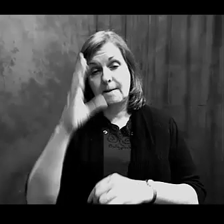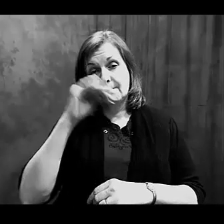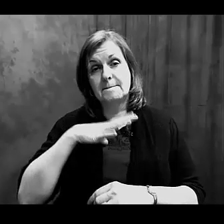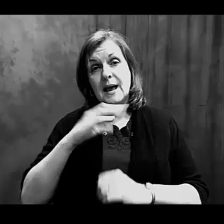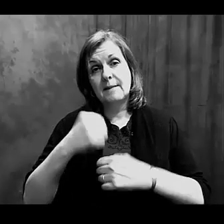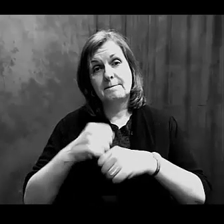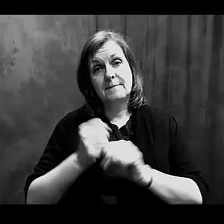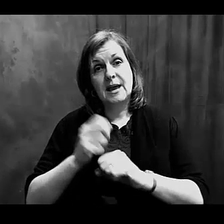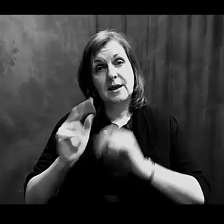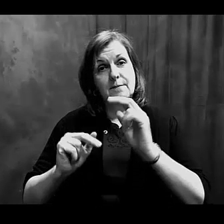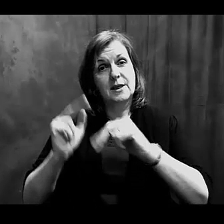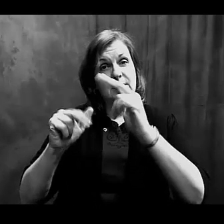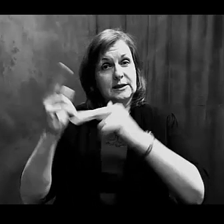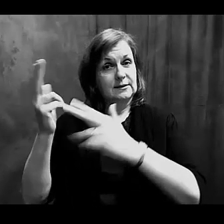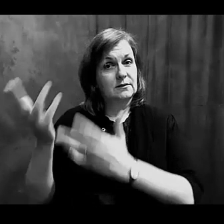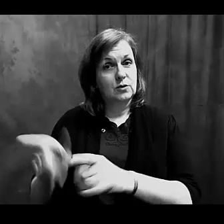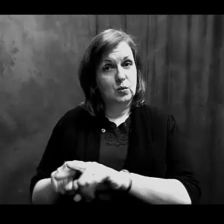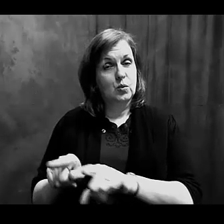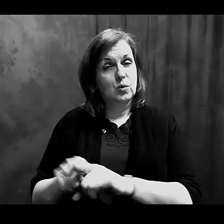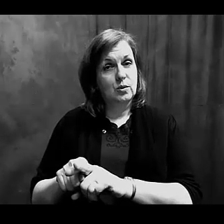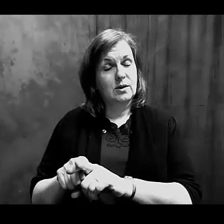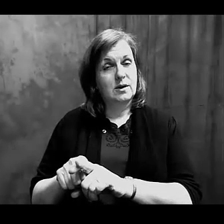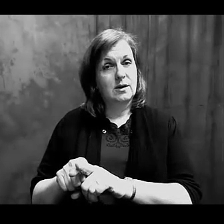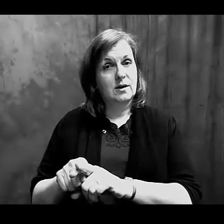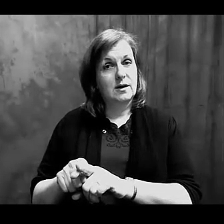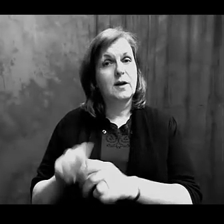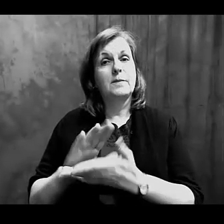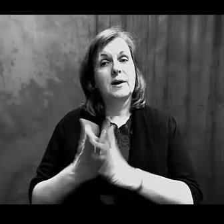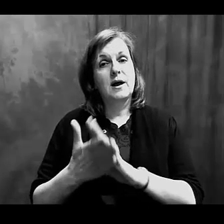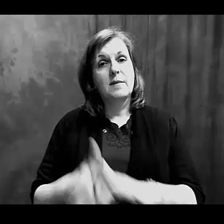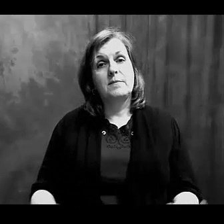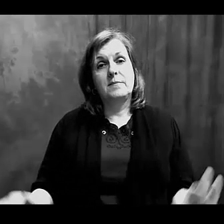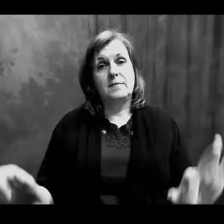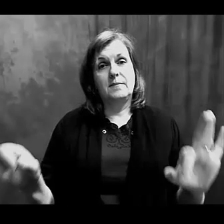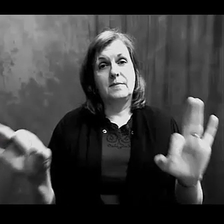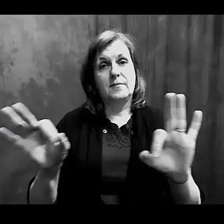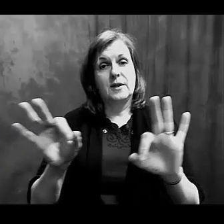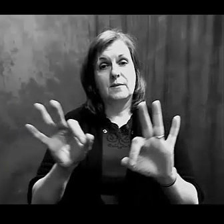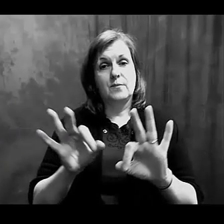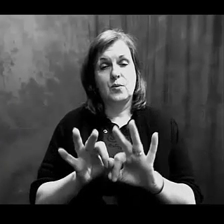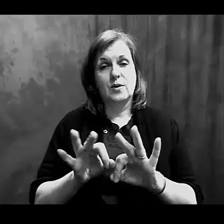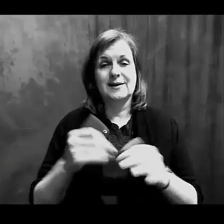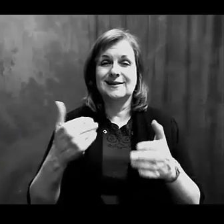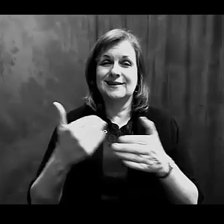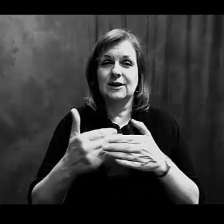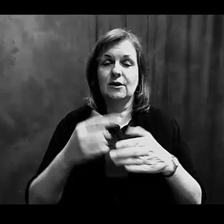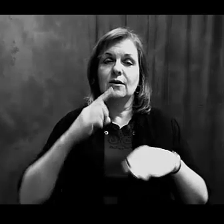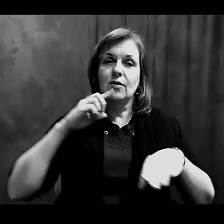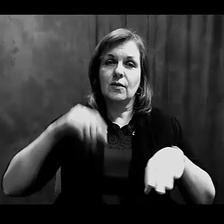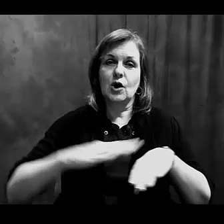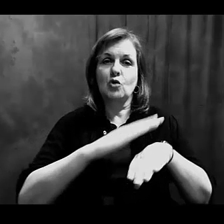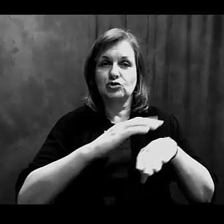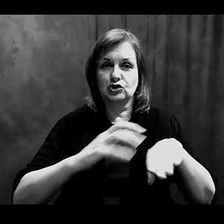like buildings are becoming very important on coastlines